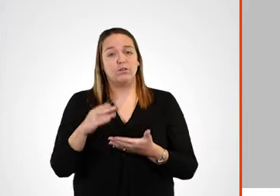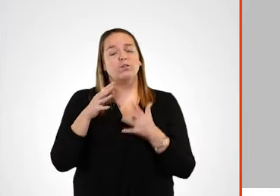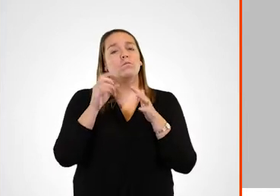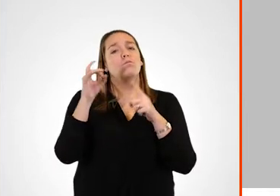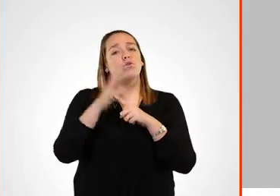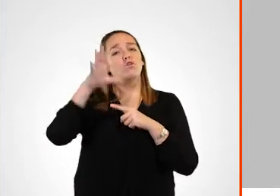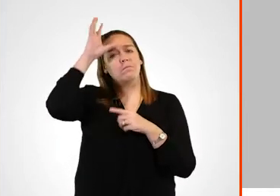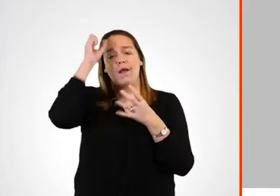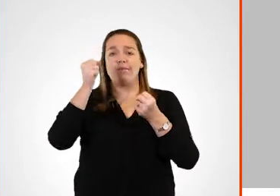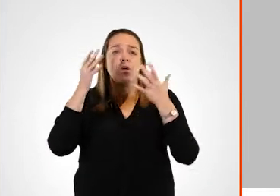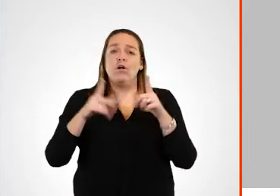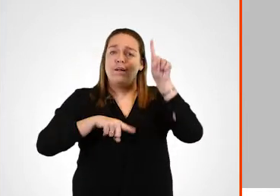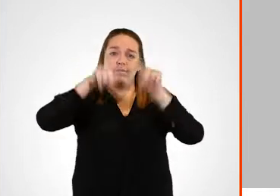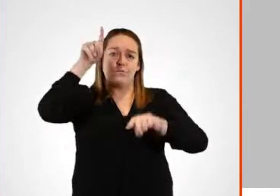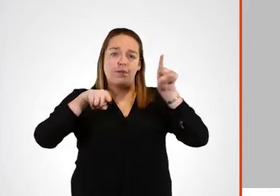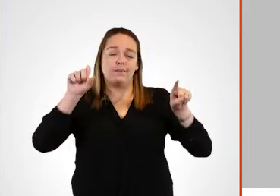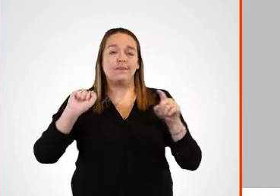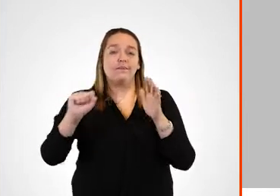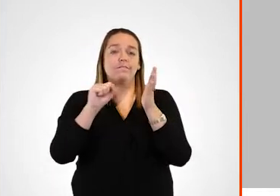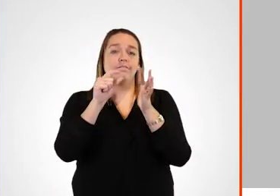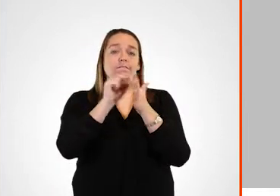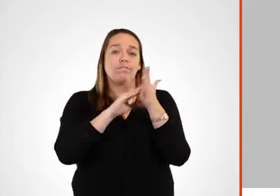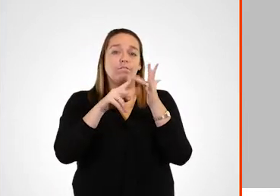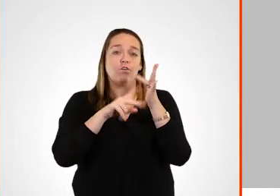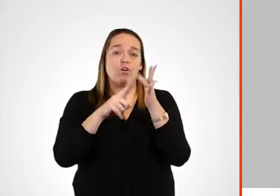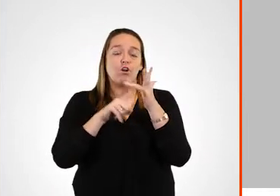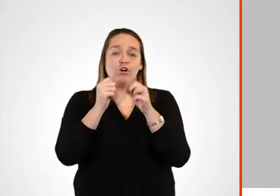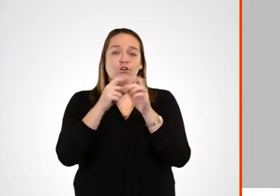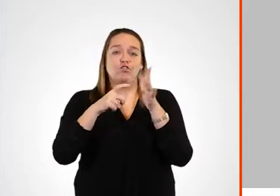There's a lot of variability in their phonological abilities